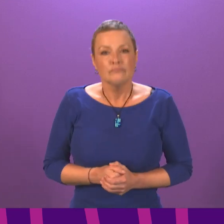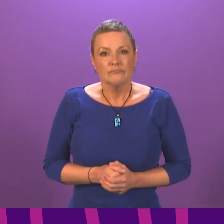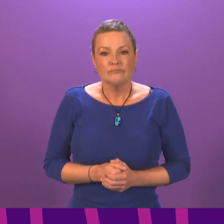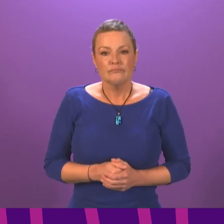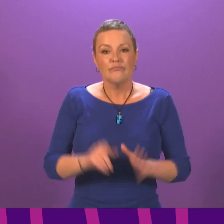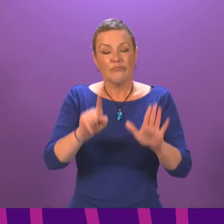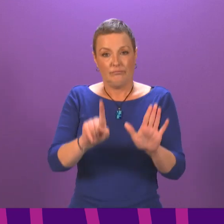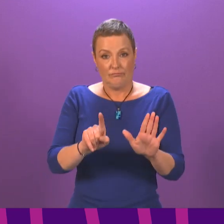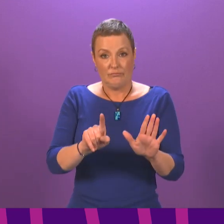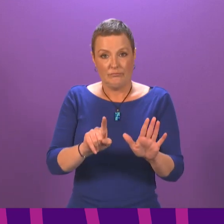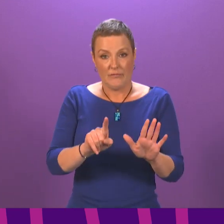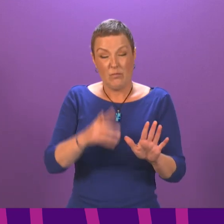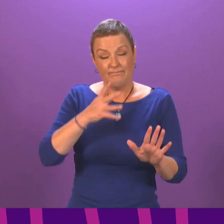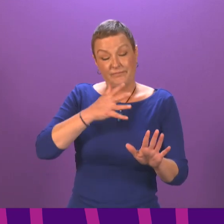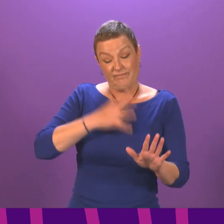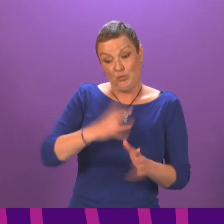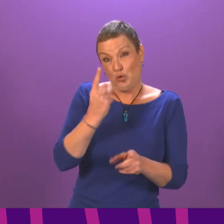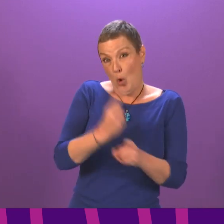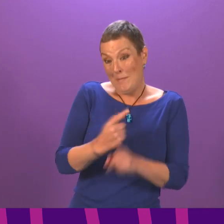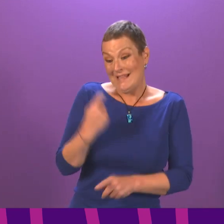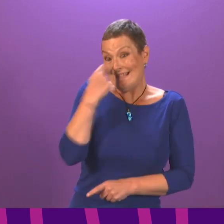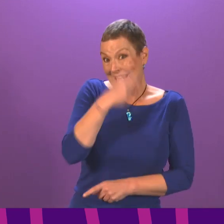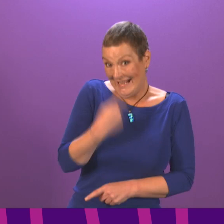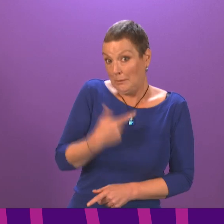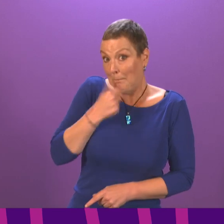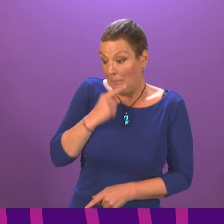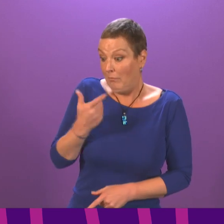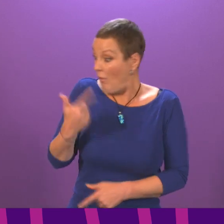the issue of testing those who are being discharged from hospital to care homes, I repeat that